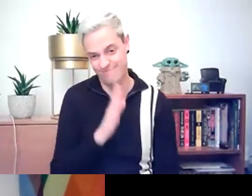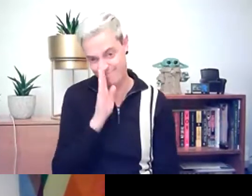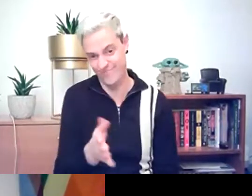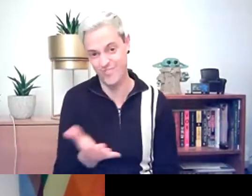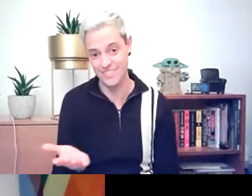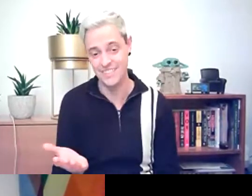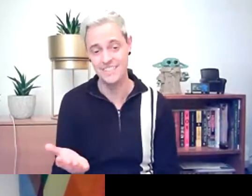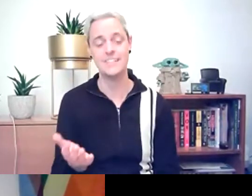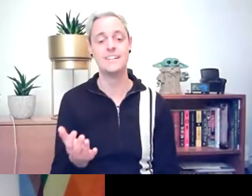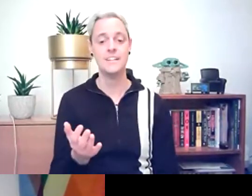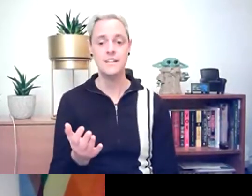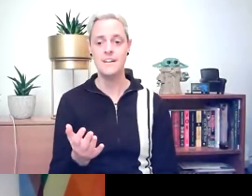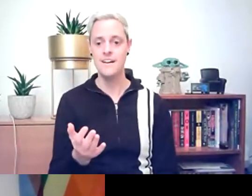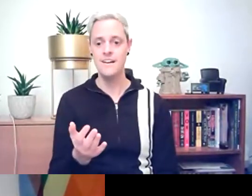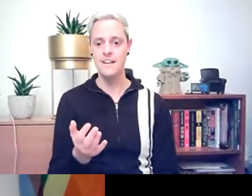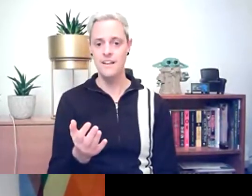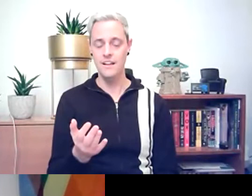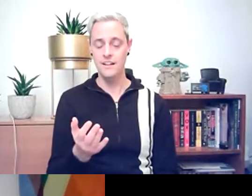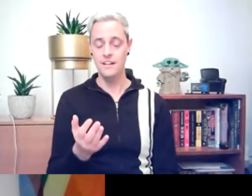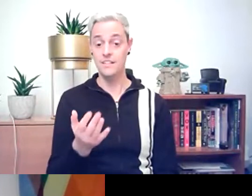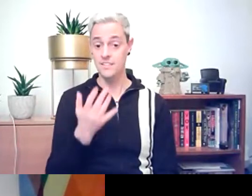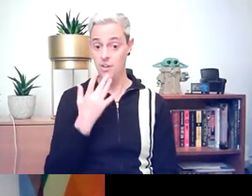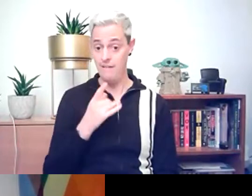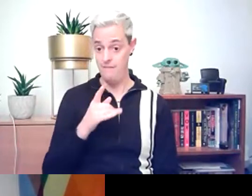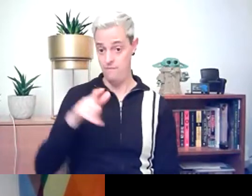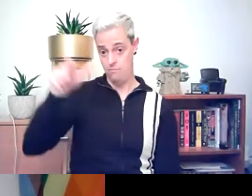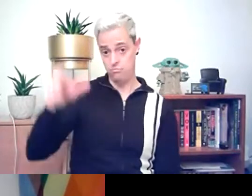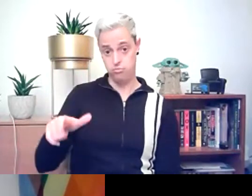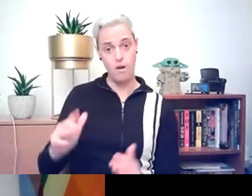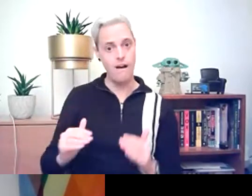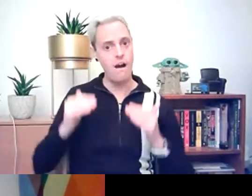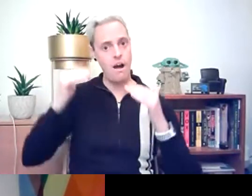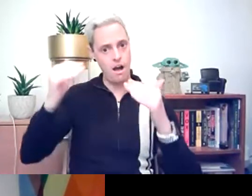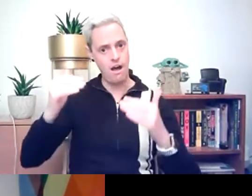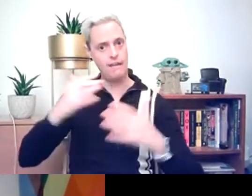the moment so if someone has high levels of distress, if they're struggling suicidality